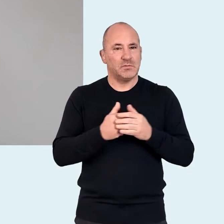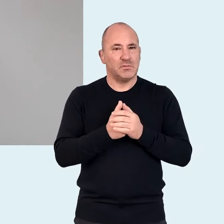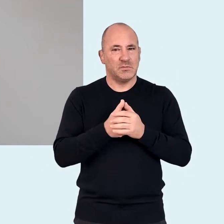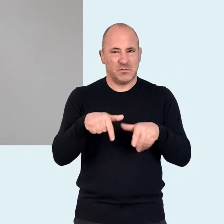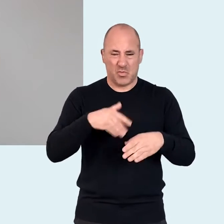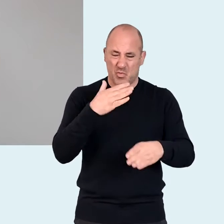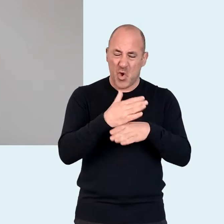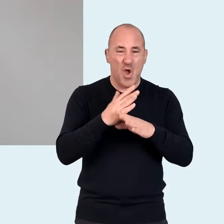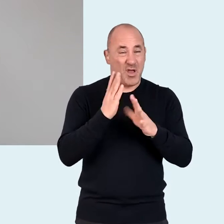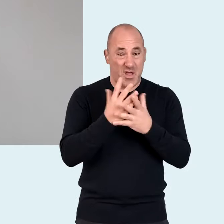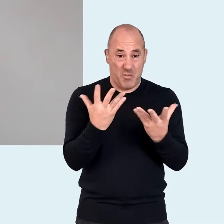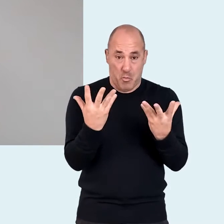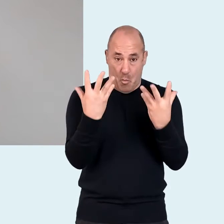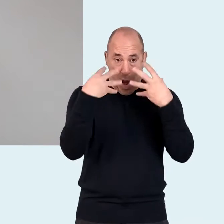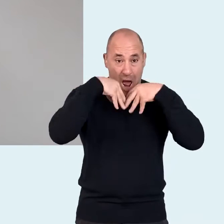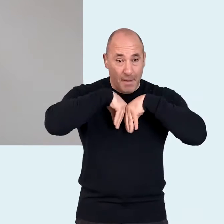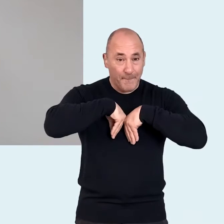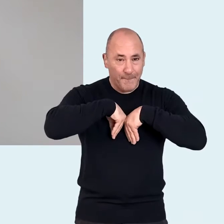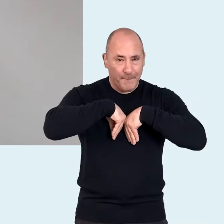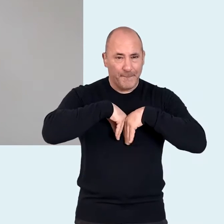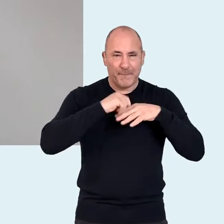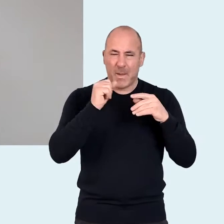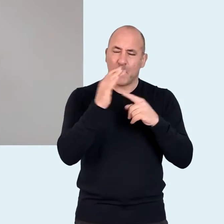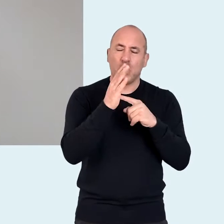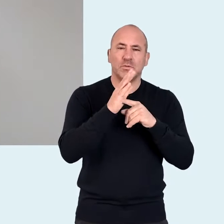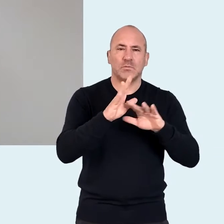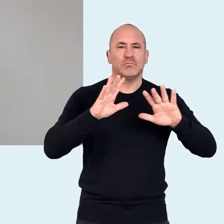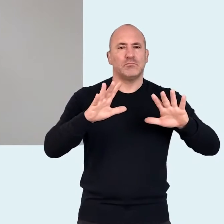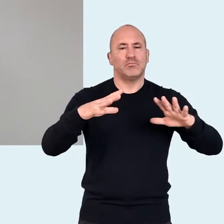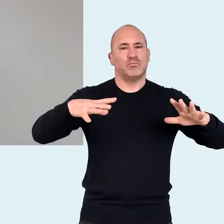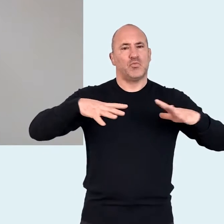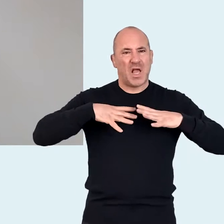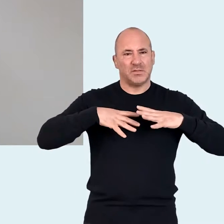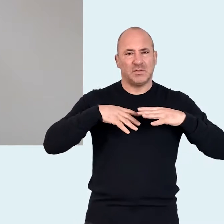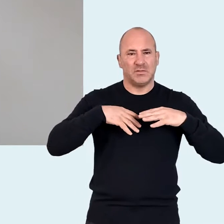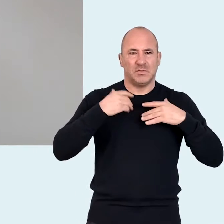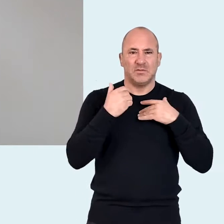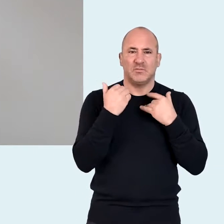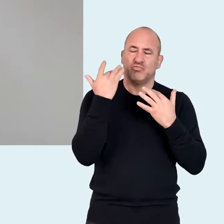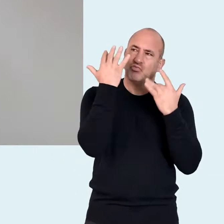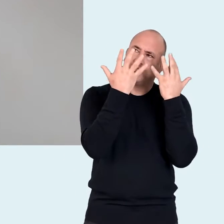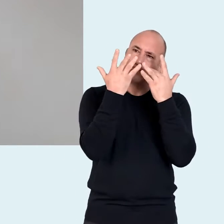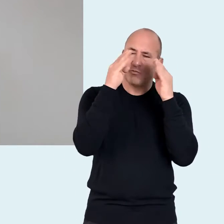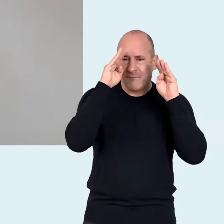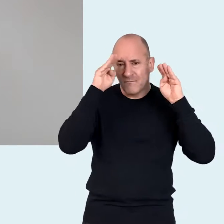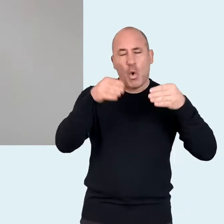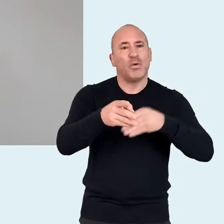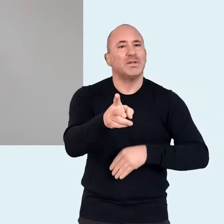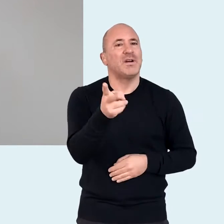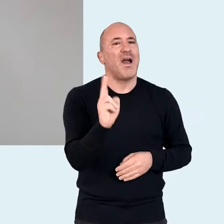This work is all consuming, so it's important to find time to rest, reflect and refocus.